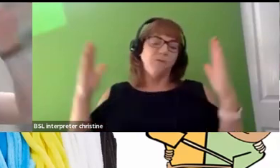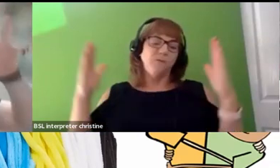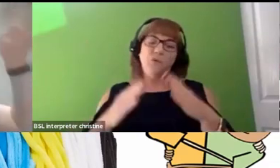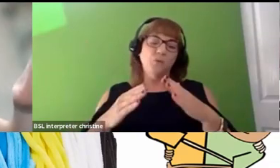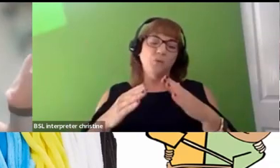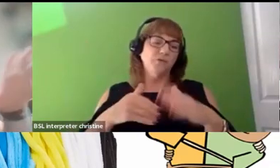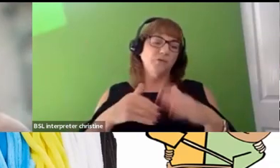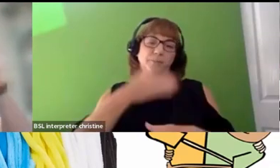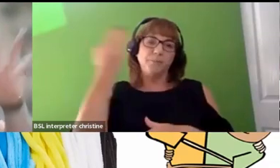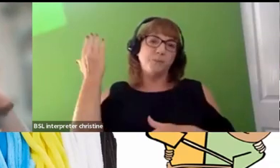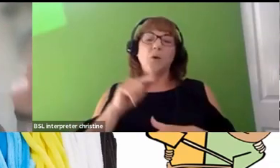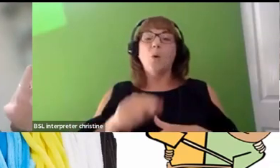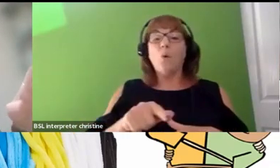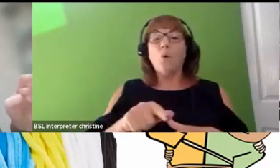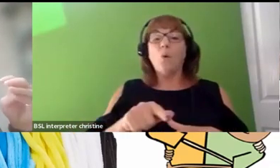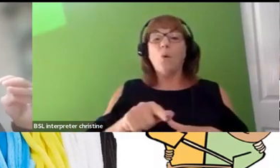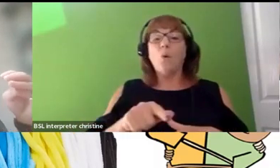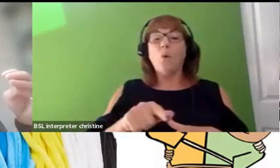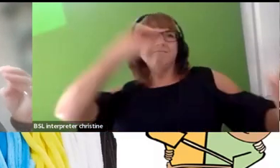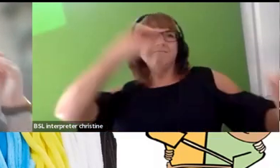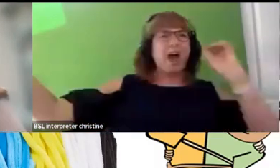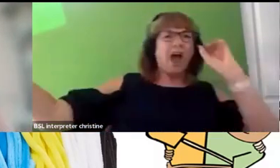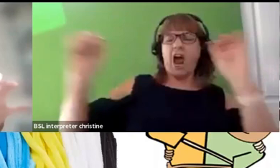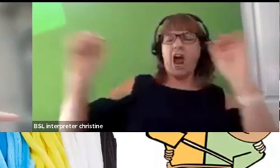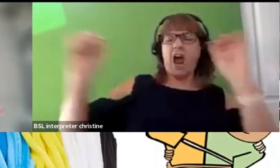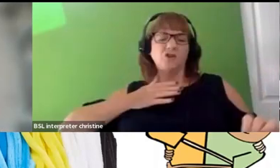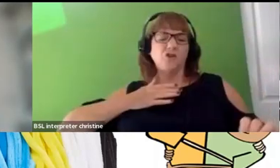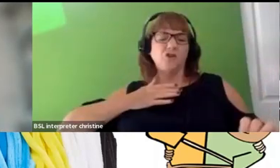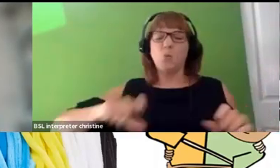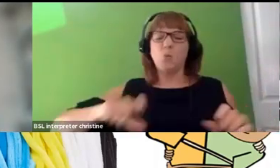bouncing off the walls, really finding it hard to settle, the more movement we do